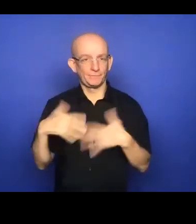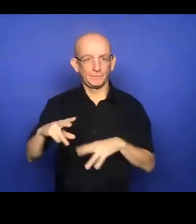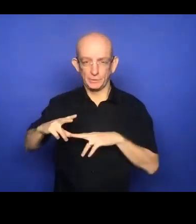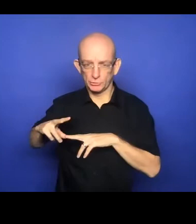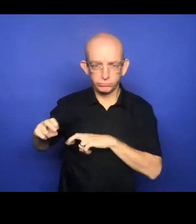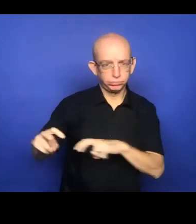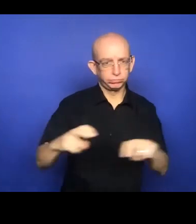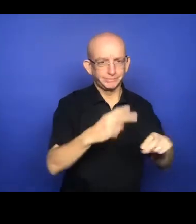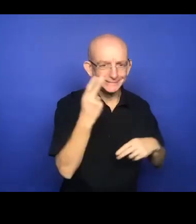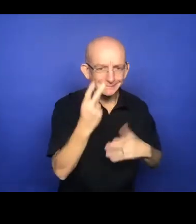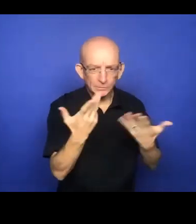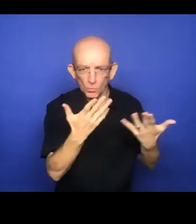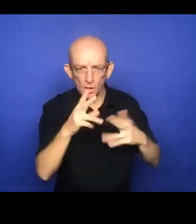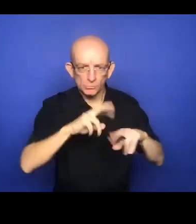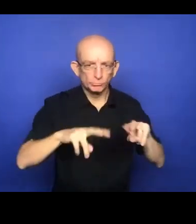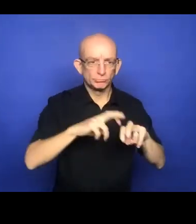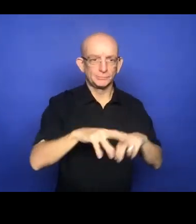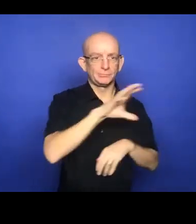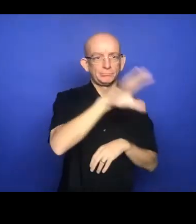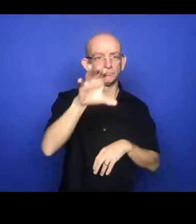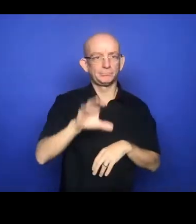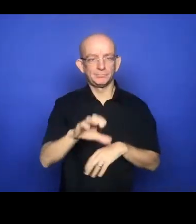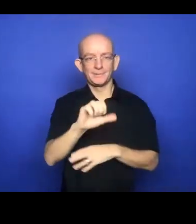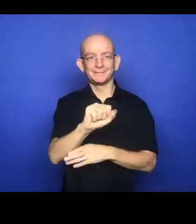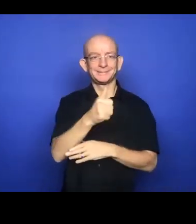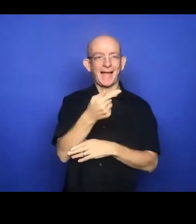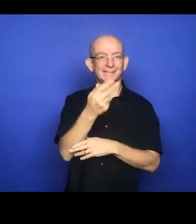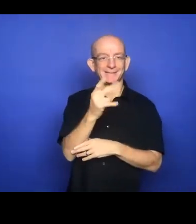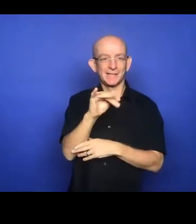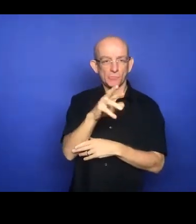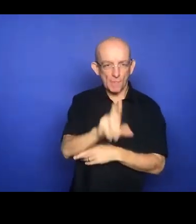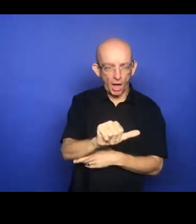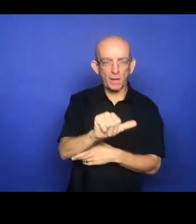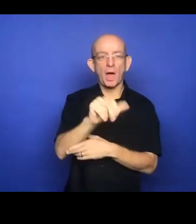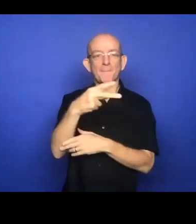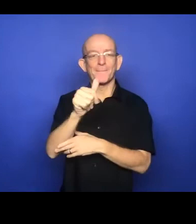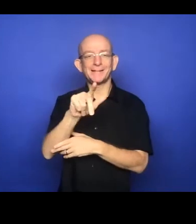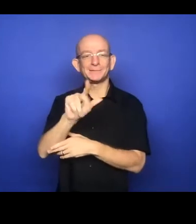May 23-25, 2020 conducting interviews with 161